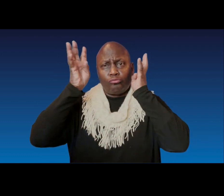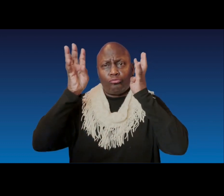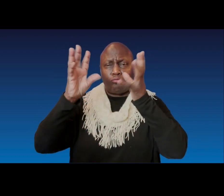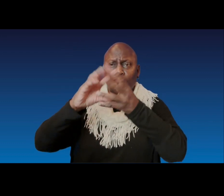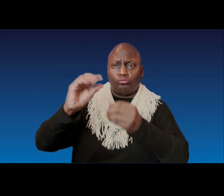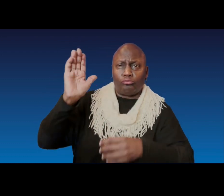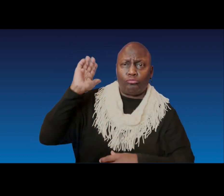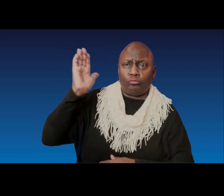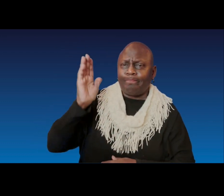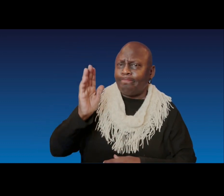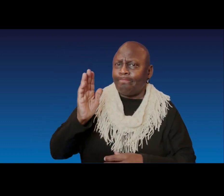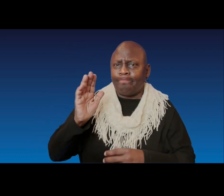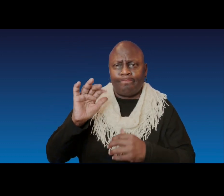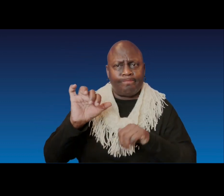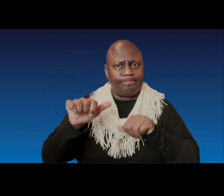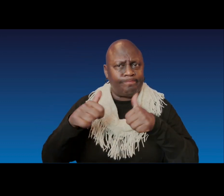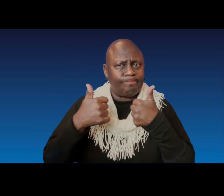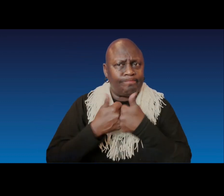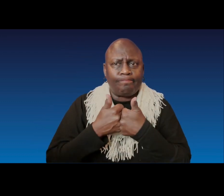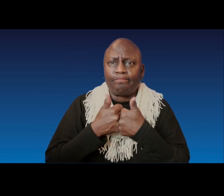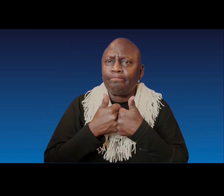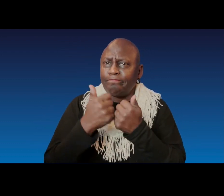or organically think.